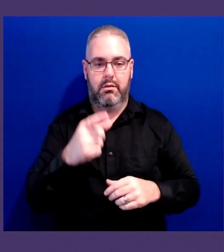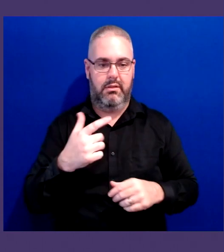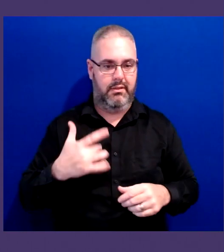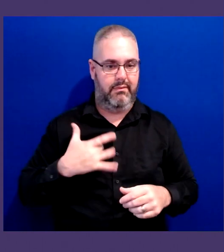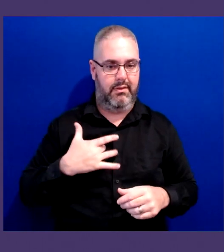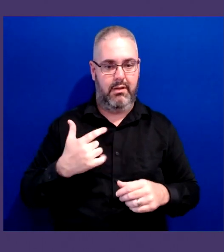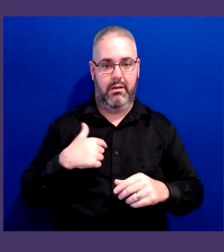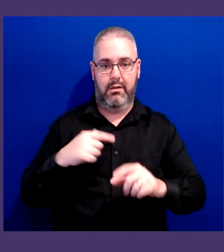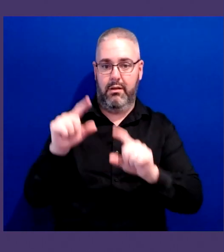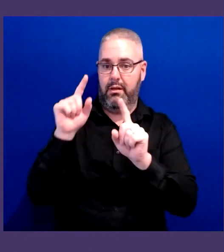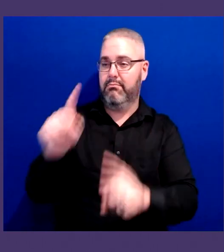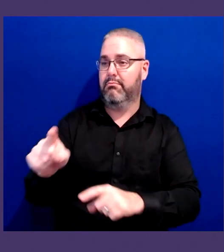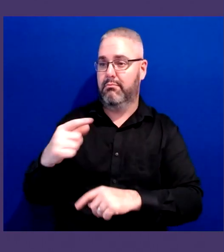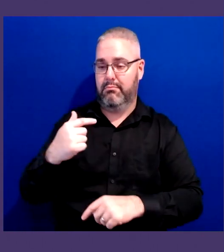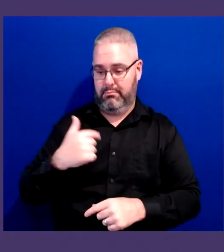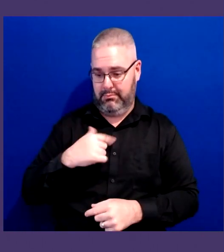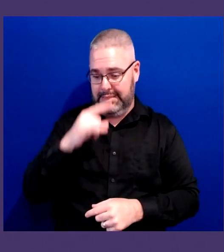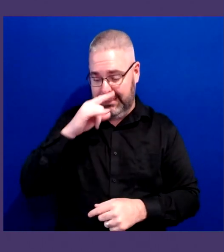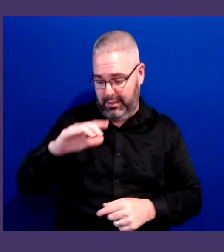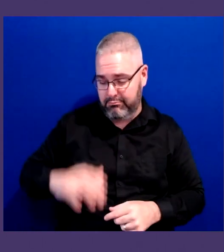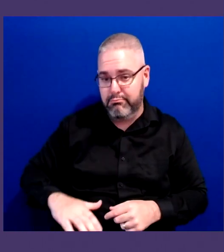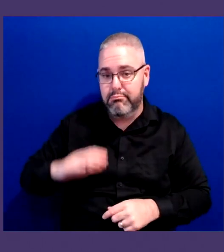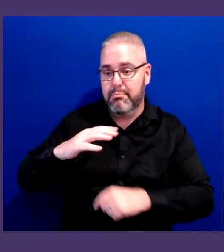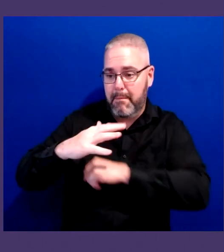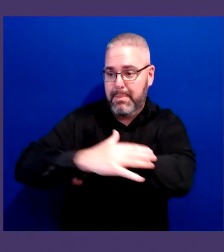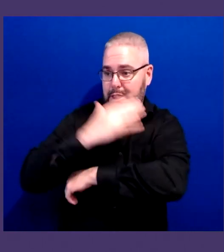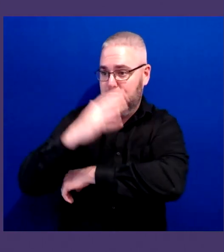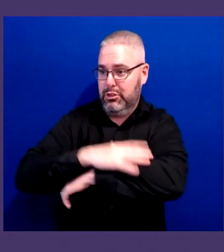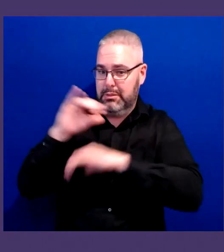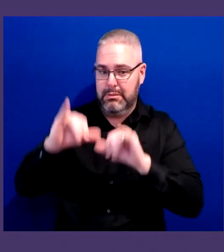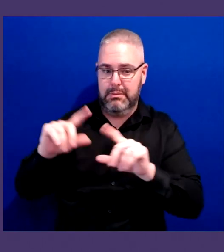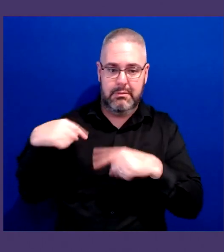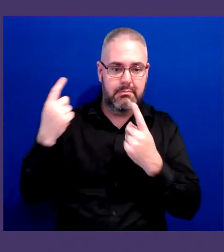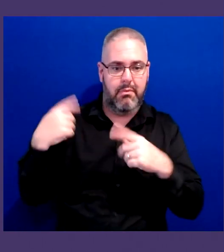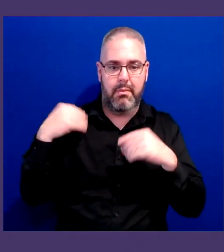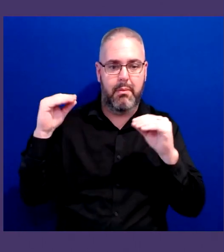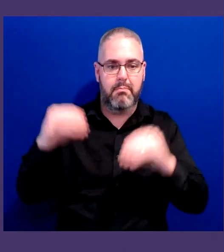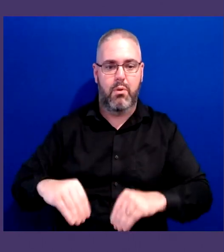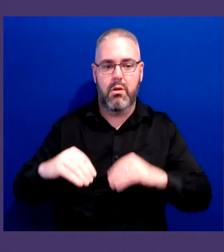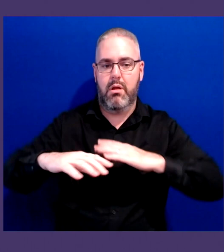a kid and they still haven't put the matting in so you can actually roll onto it.